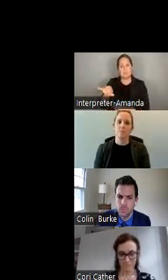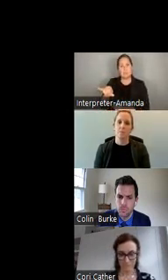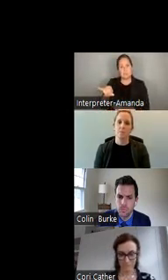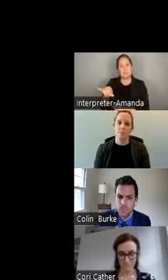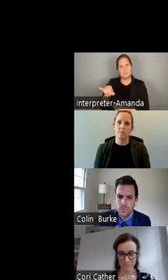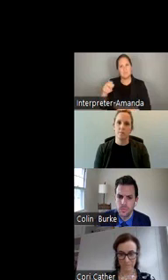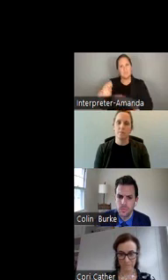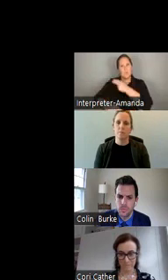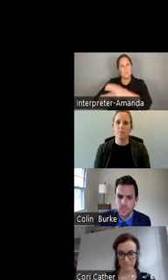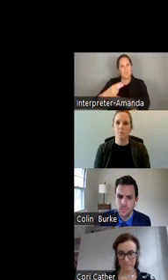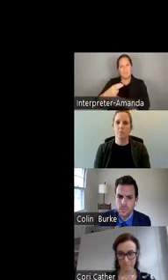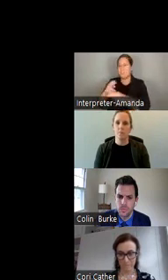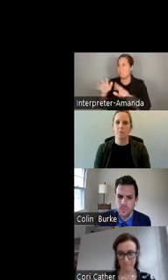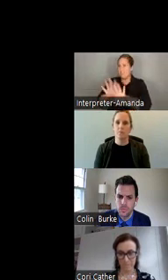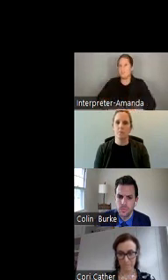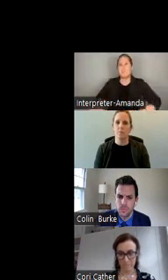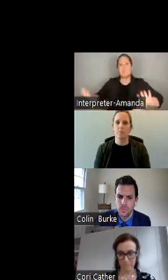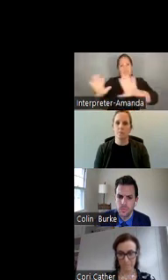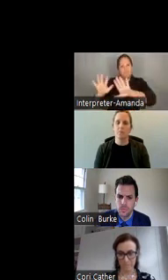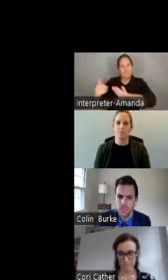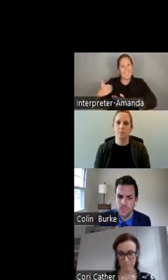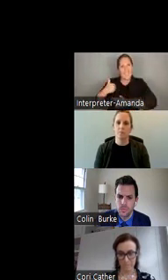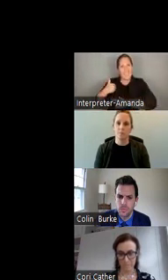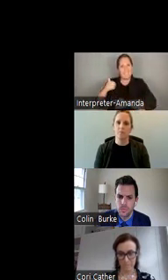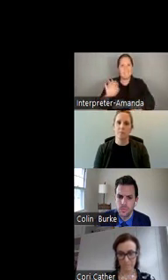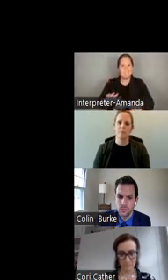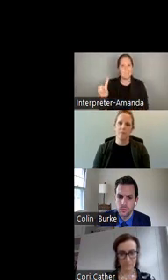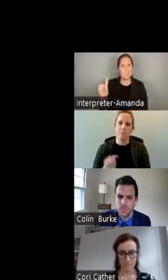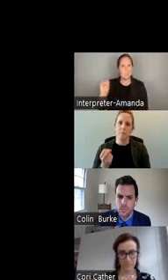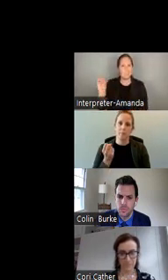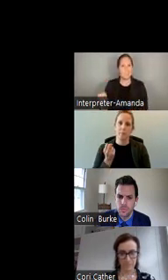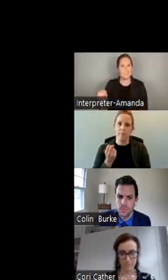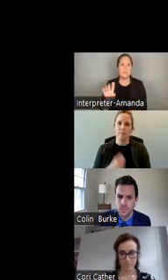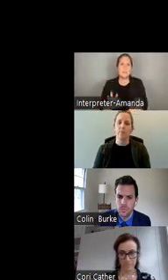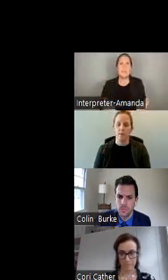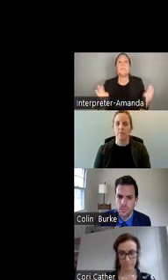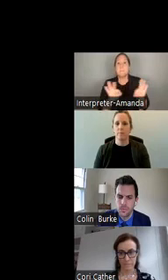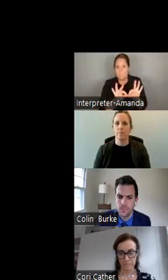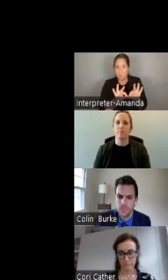one percent um I think it's a really important finding because so much is the sequela of trauma